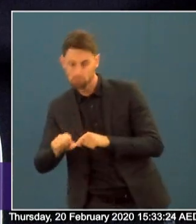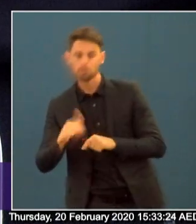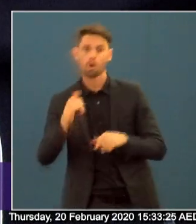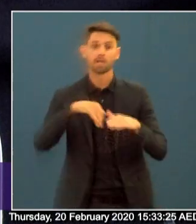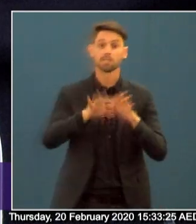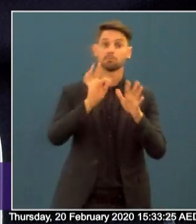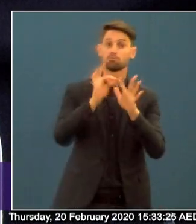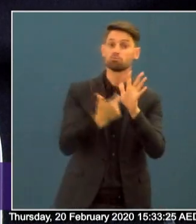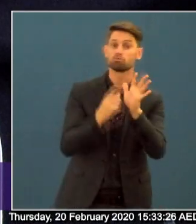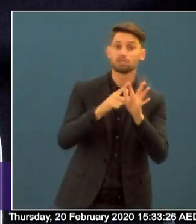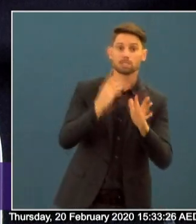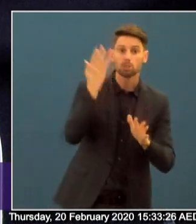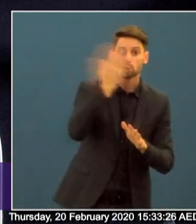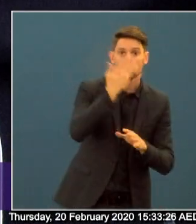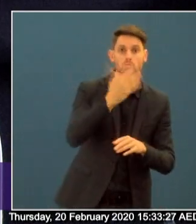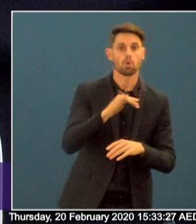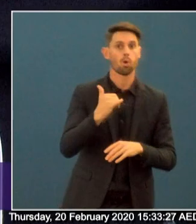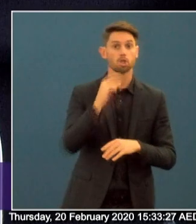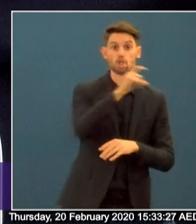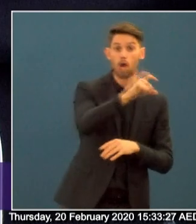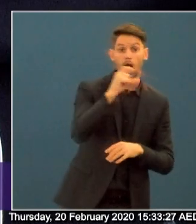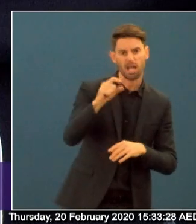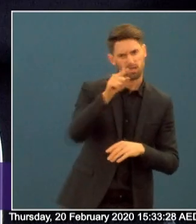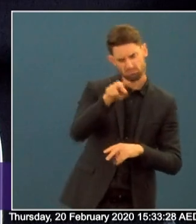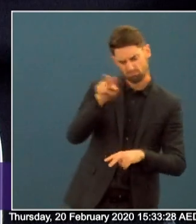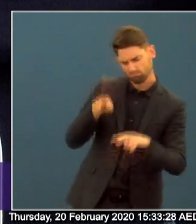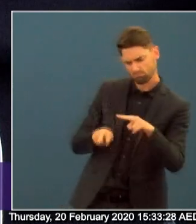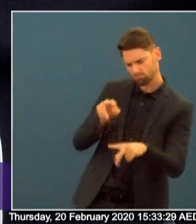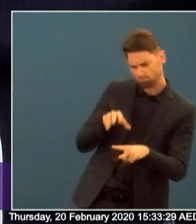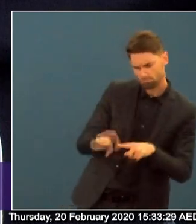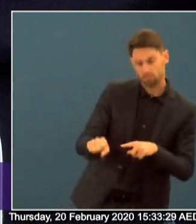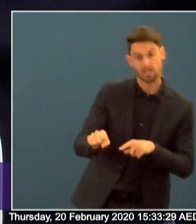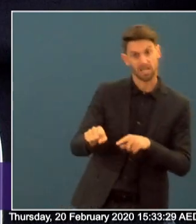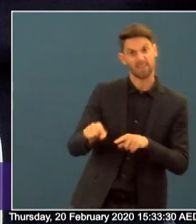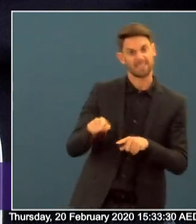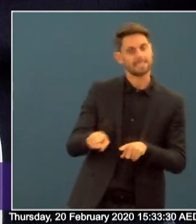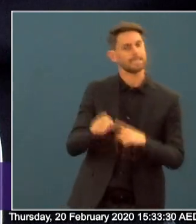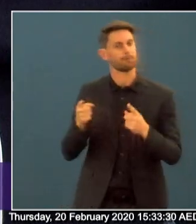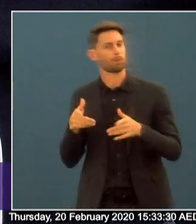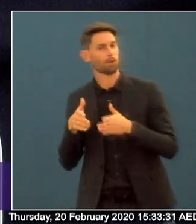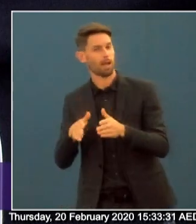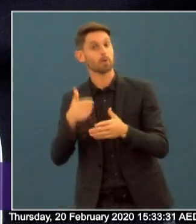And their pathway to health care is typically via a general practitioner